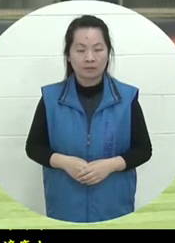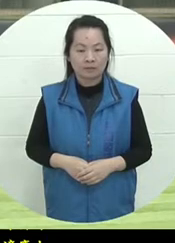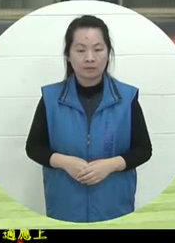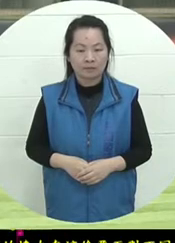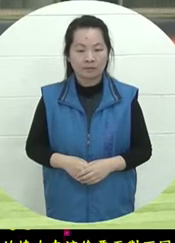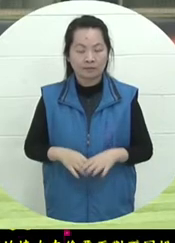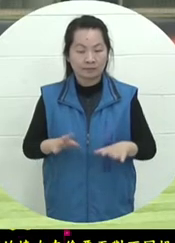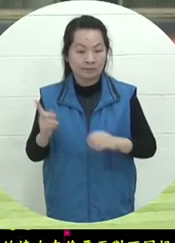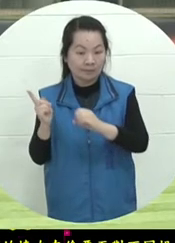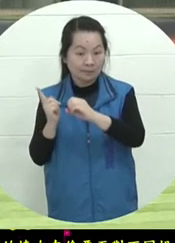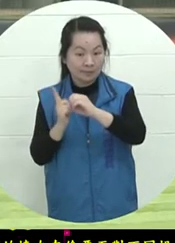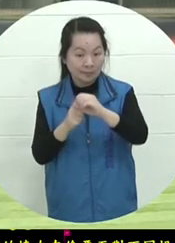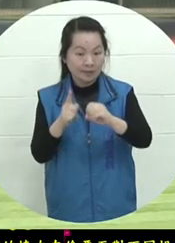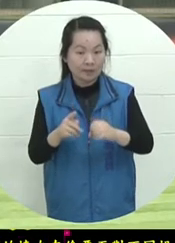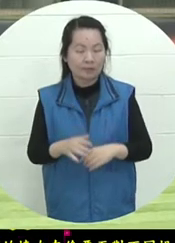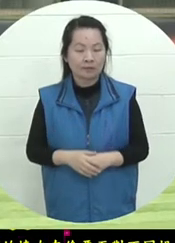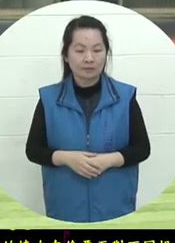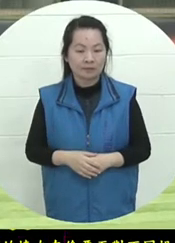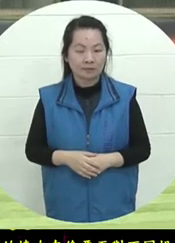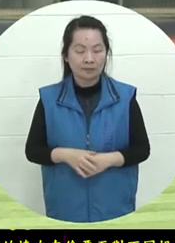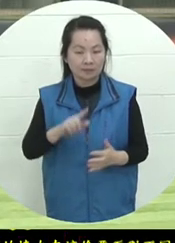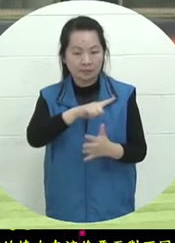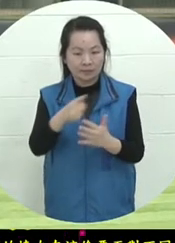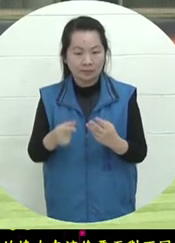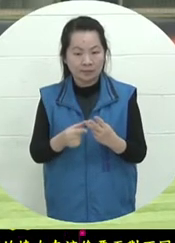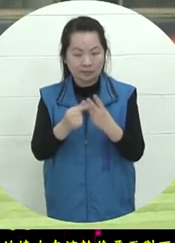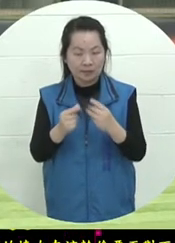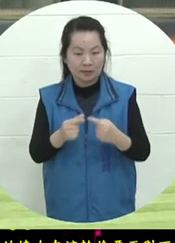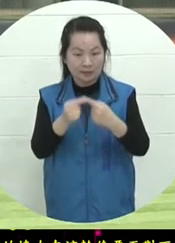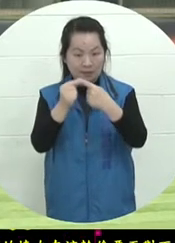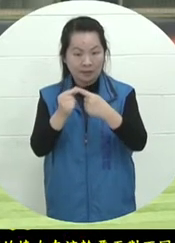Now the one in the emergency zone is Drosper, the first pitcher of the third round.